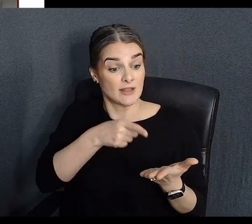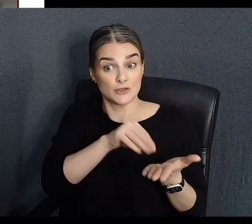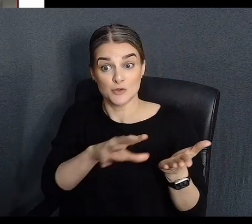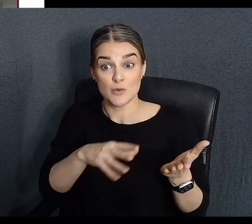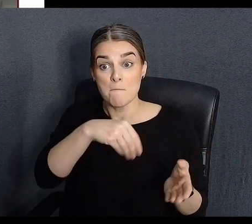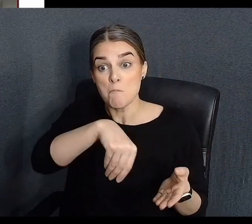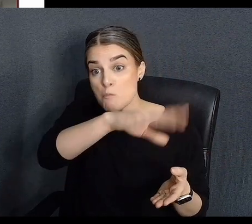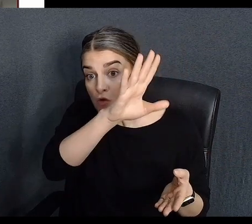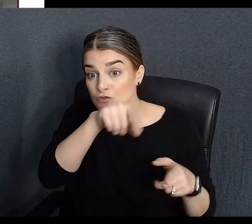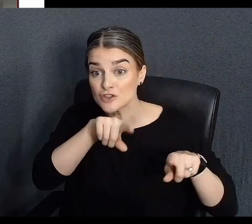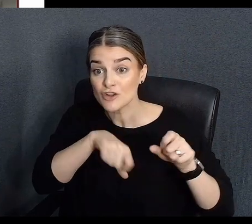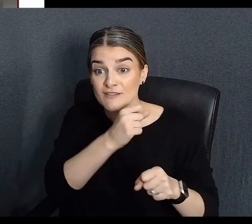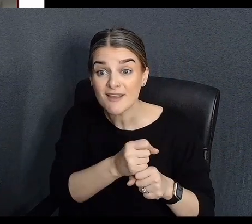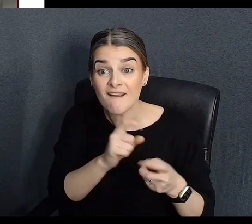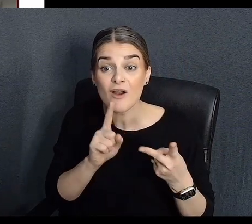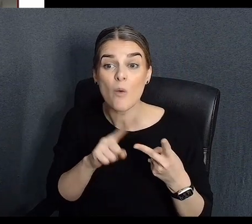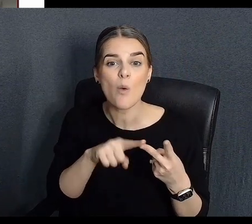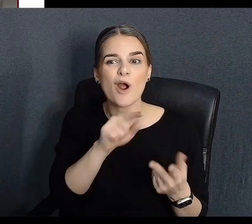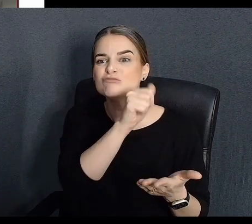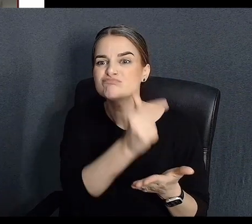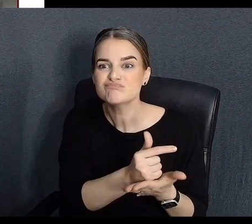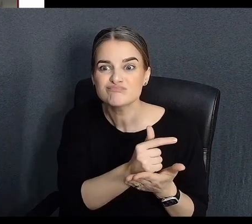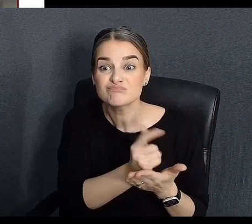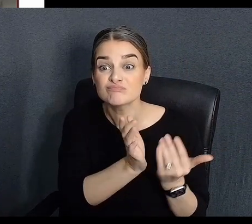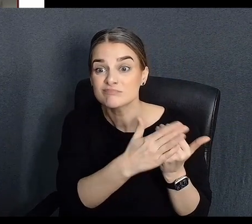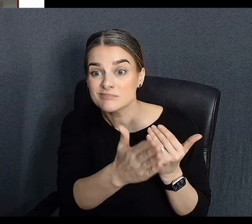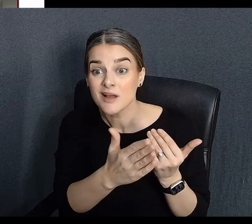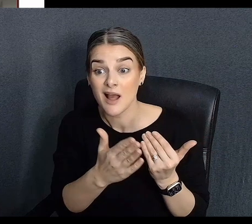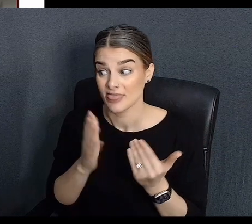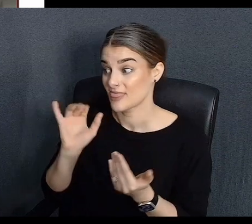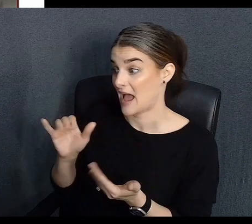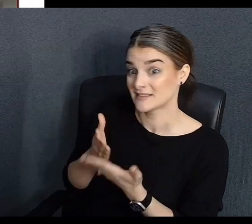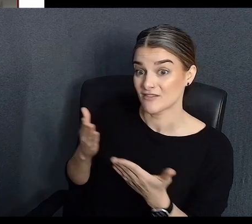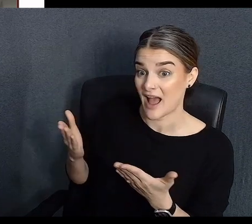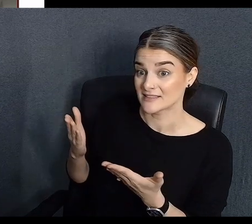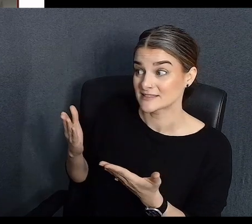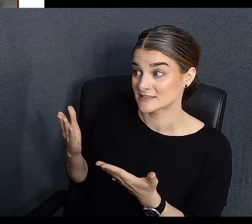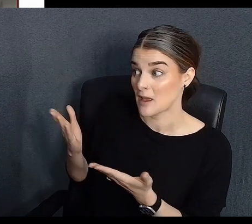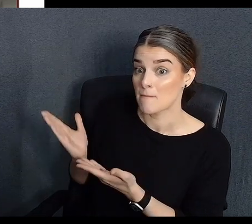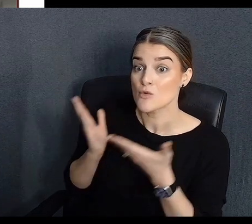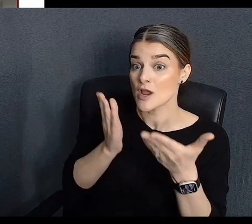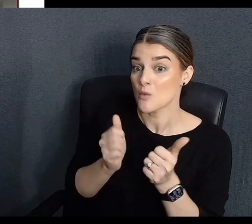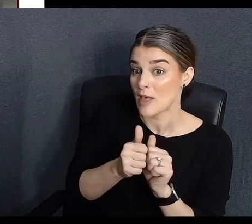they might not be able to take that device with them, because it doesn't belong to them. And that's something to consider.